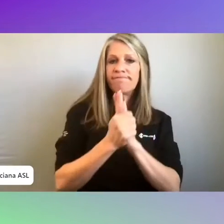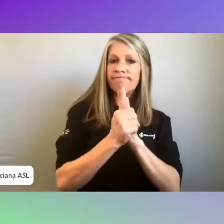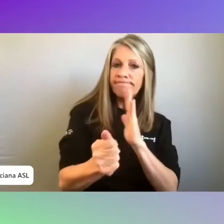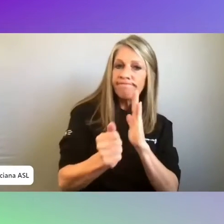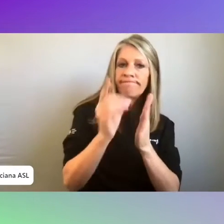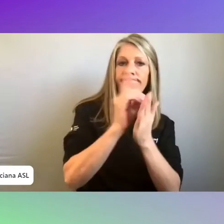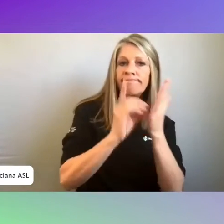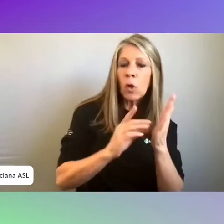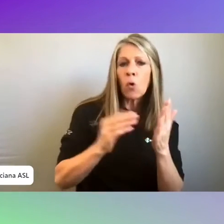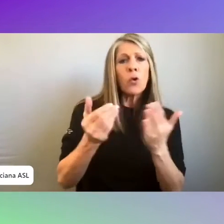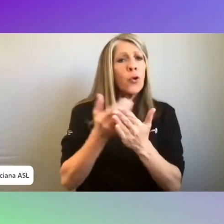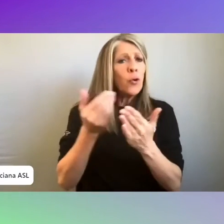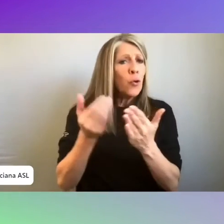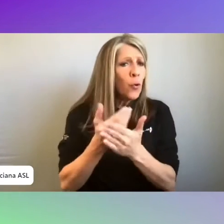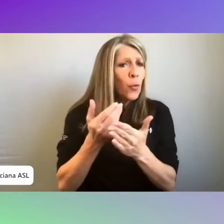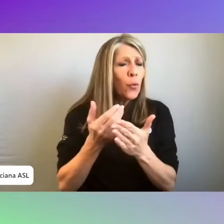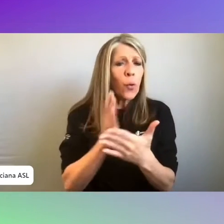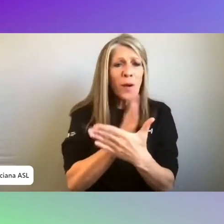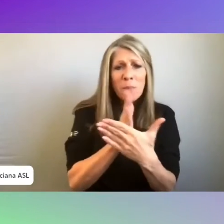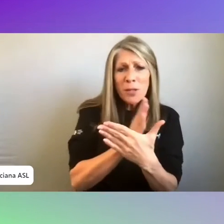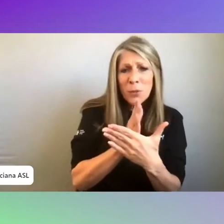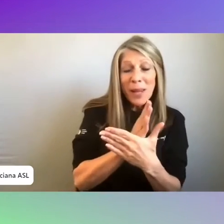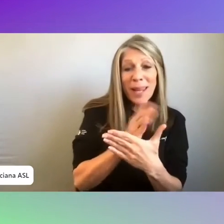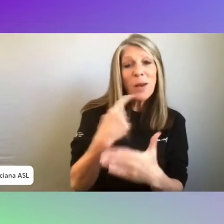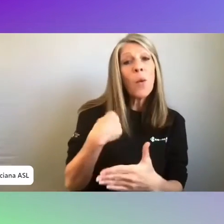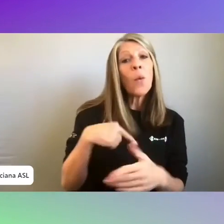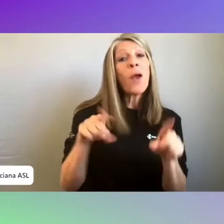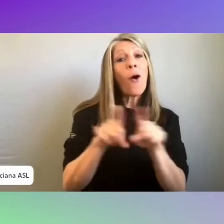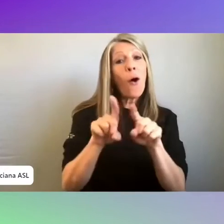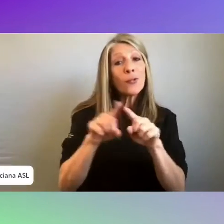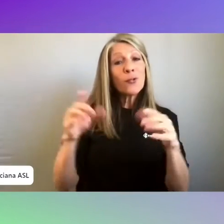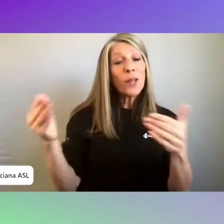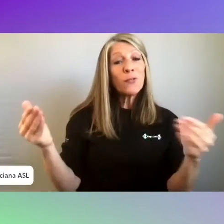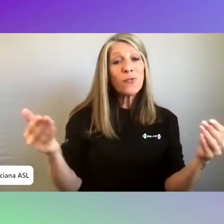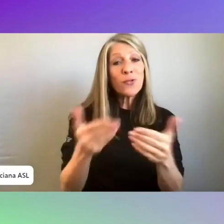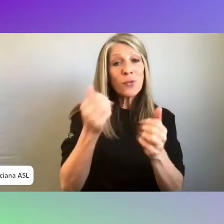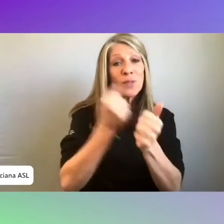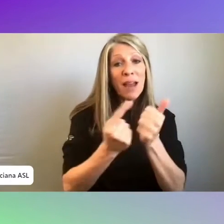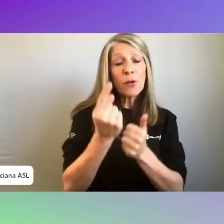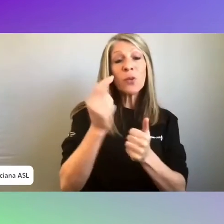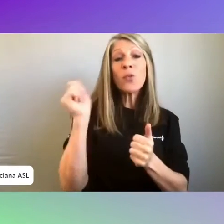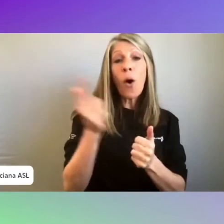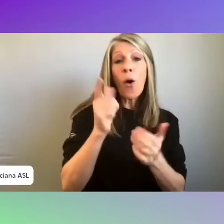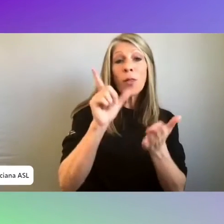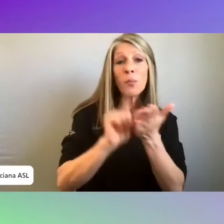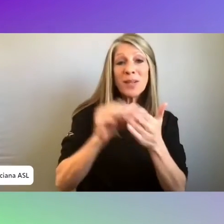has their individual products and priorities and design decisions come up whether the season designers are absolute